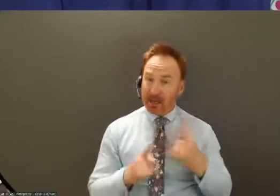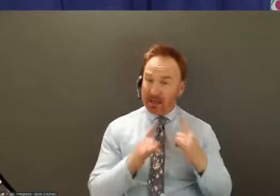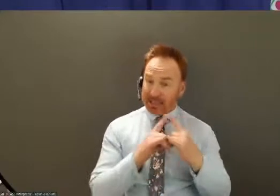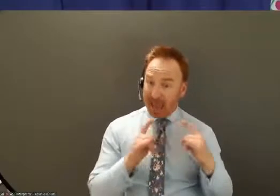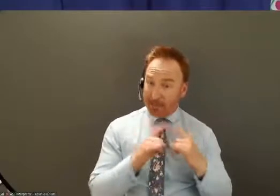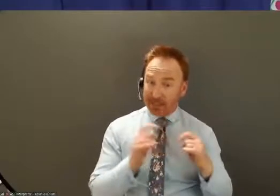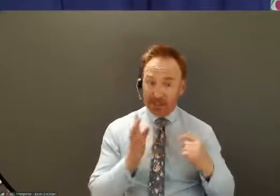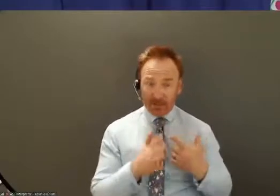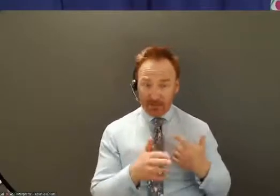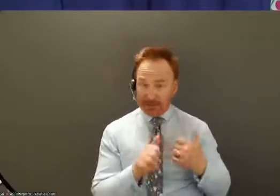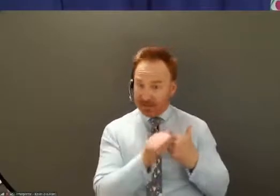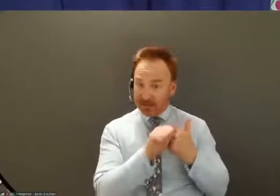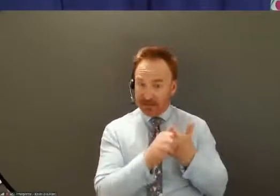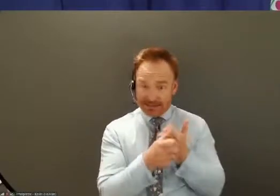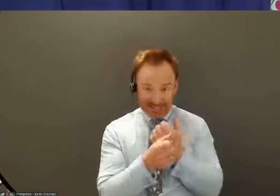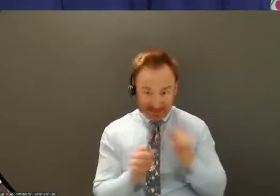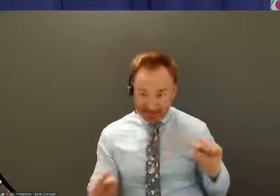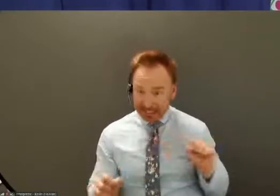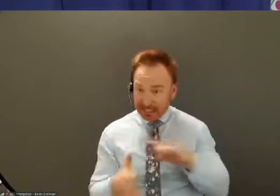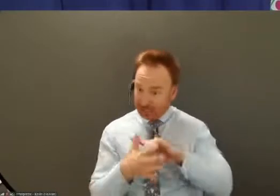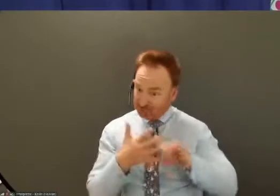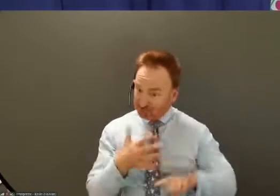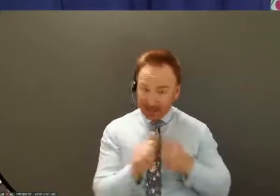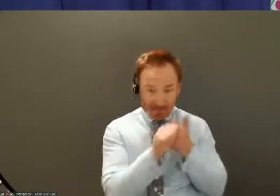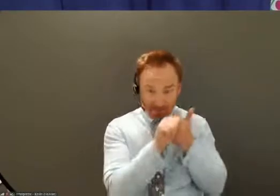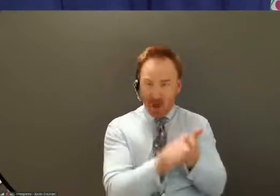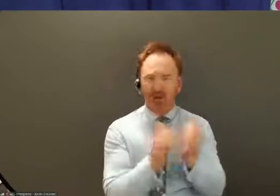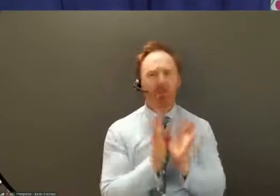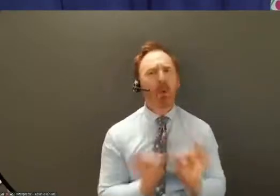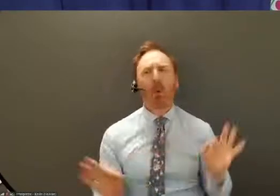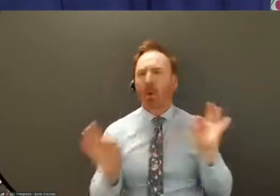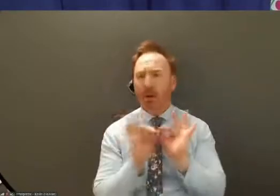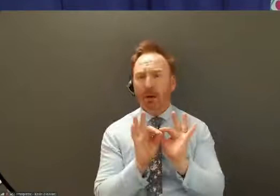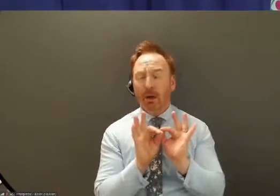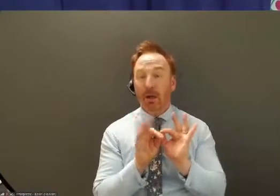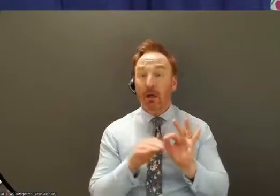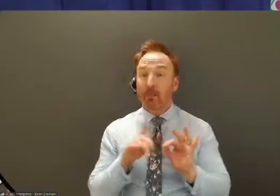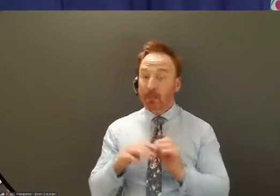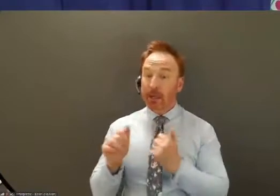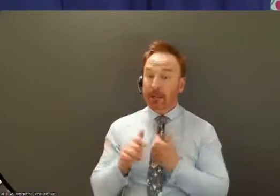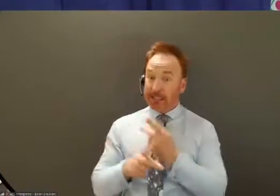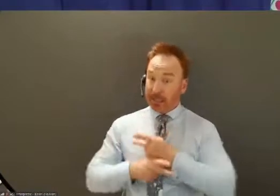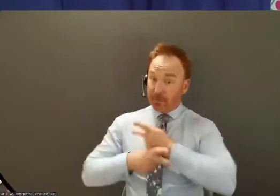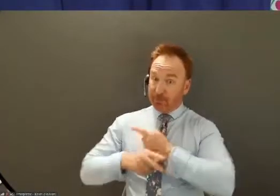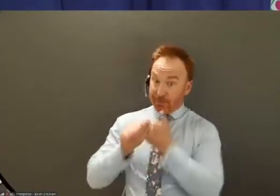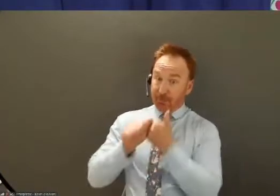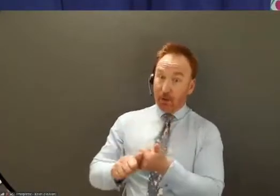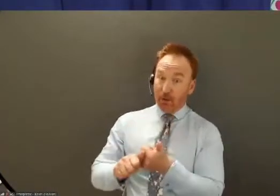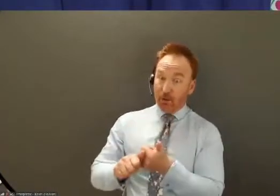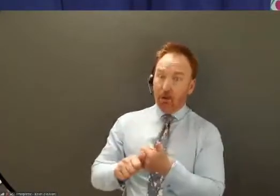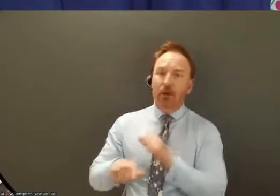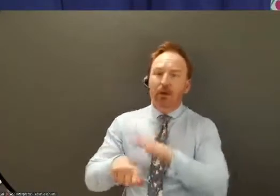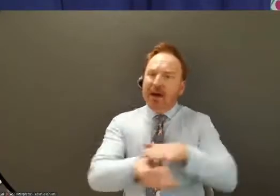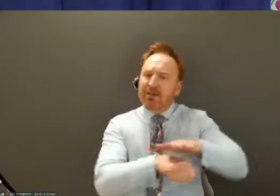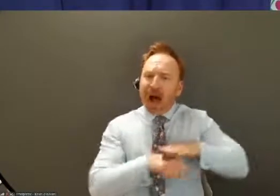one had partial vaccine and one fully vaccinated and the rest had none and this is the same